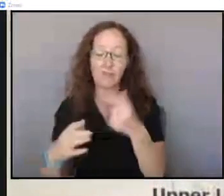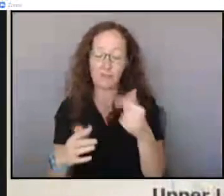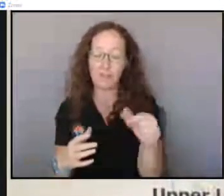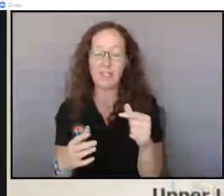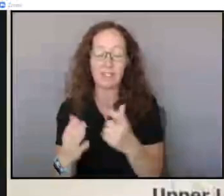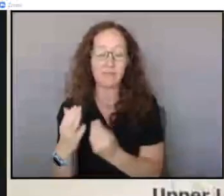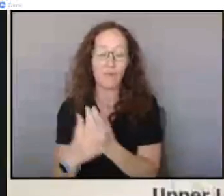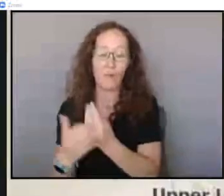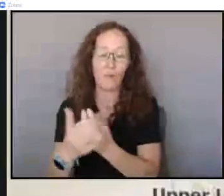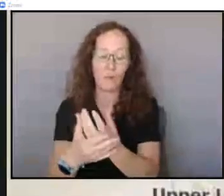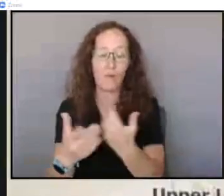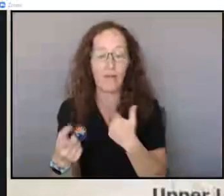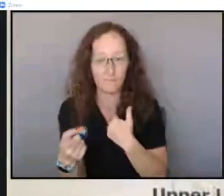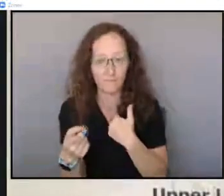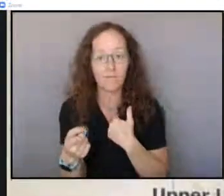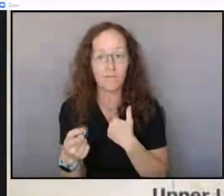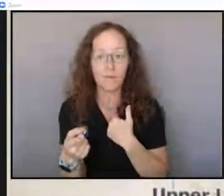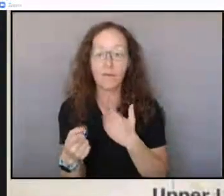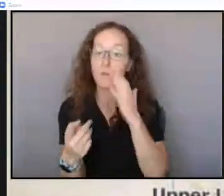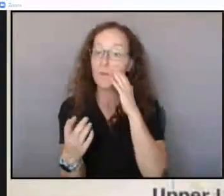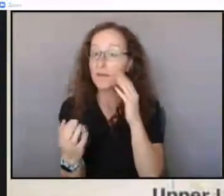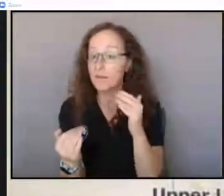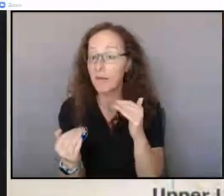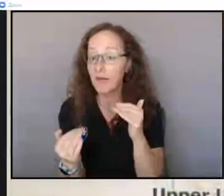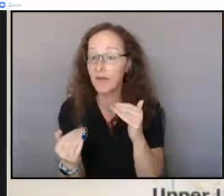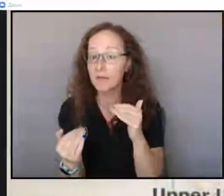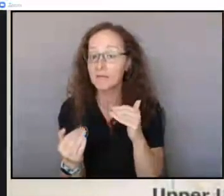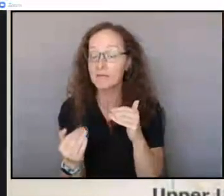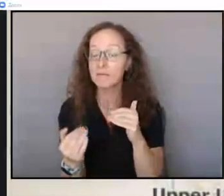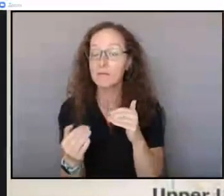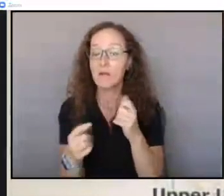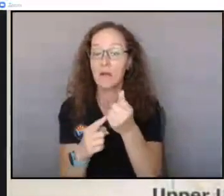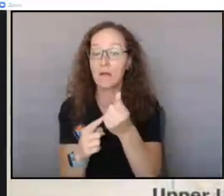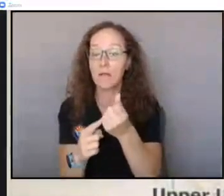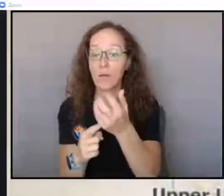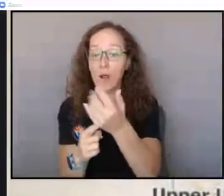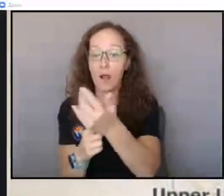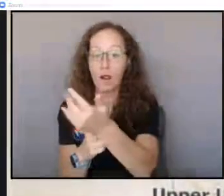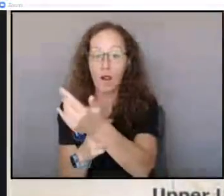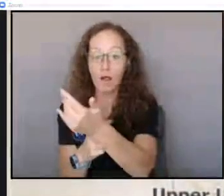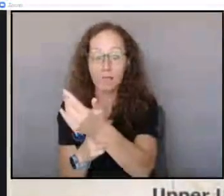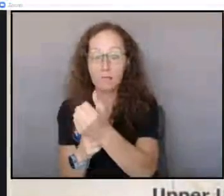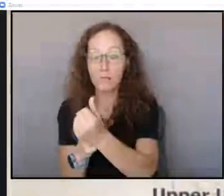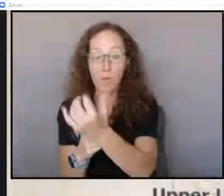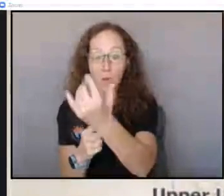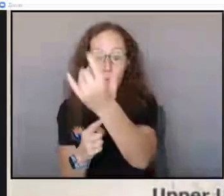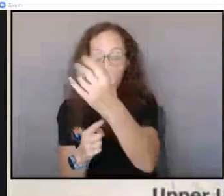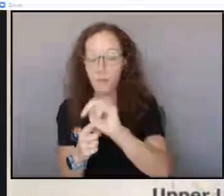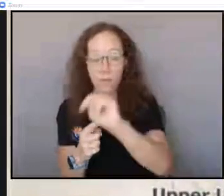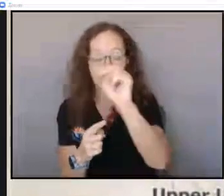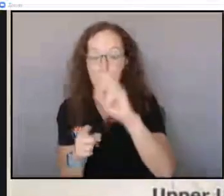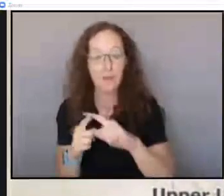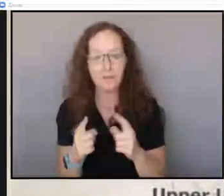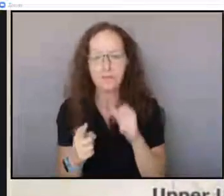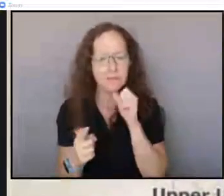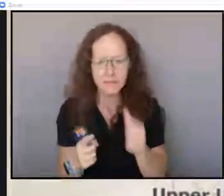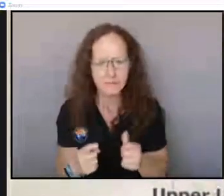NORTHERLY MOVEMENT. IT DIDN'T MOVE AS MUCH AS WE THOUGHT IT WOULD. THAT IS LOOKING REALLY GOOD. IT IS IN A PLACE WHERE IT